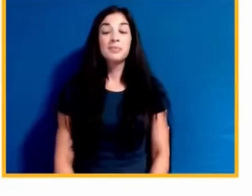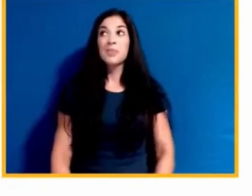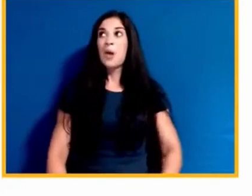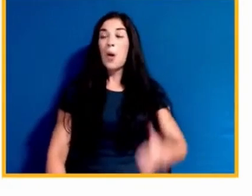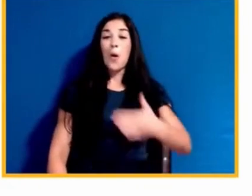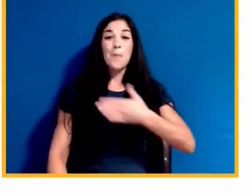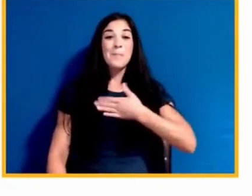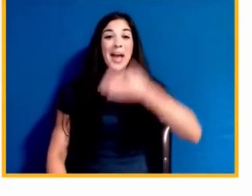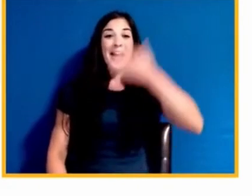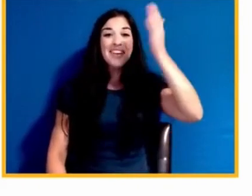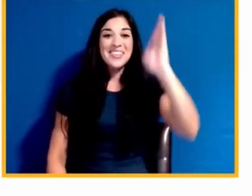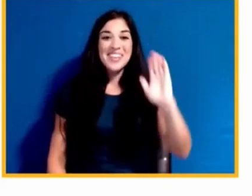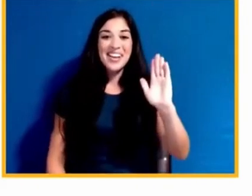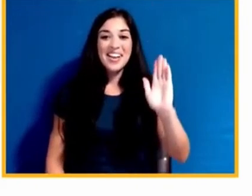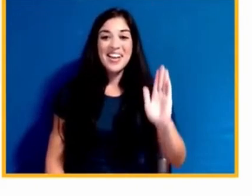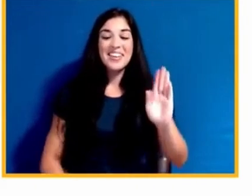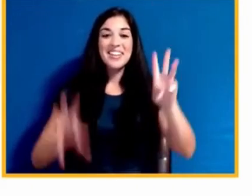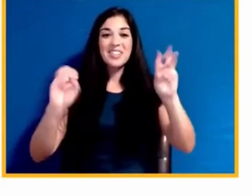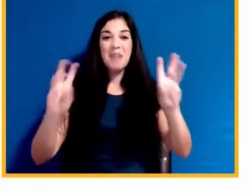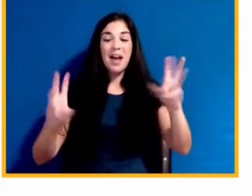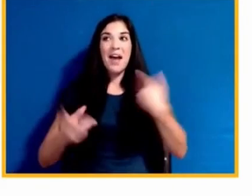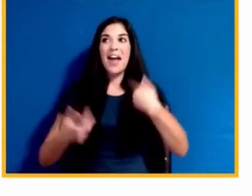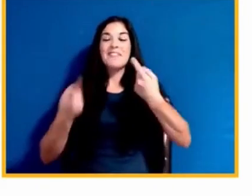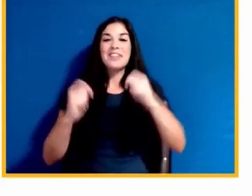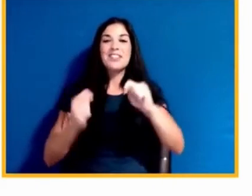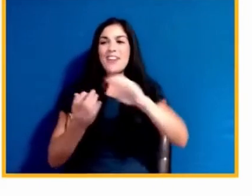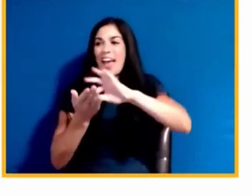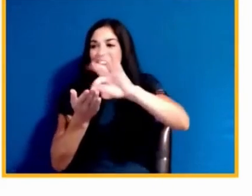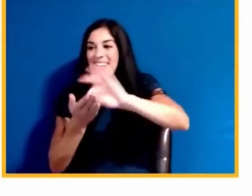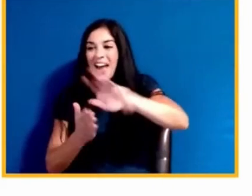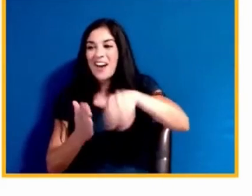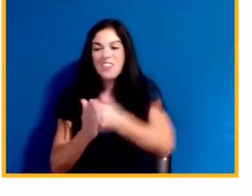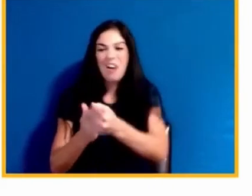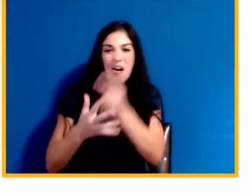[Zeke] Oh my goodness, I was trying to count all the details in that performance and